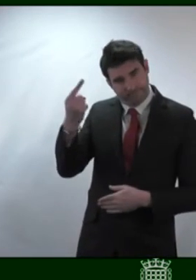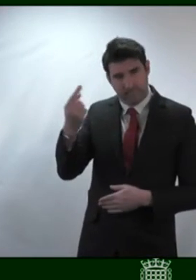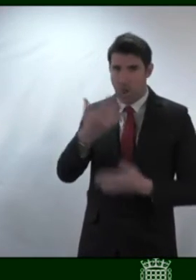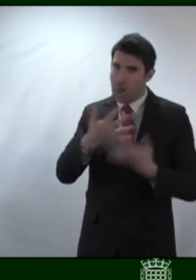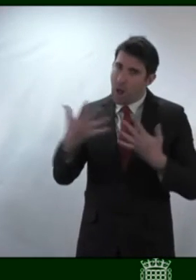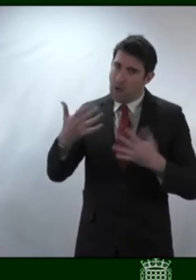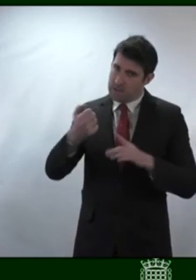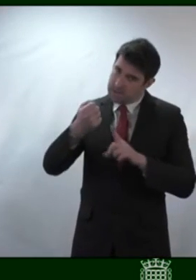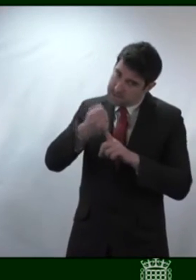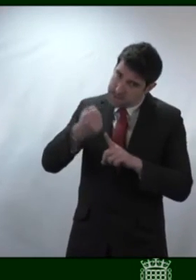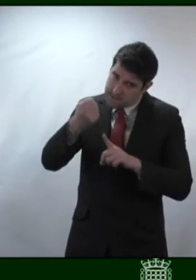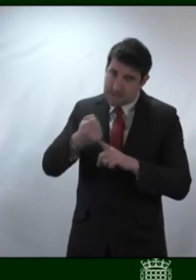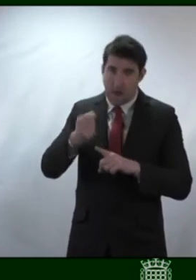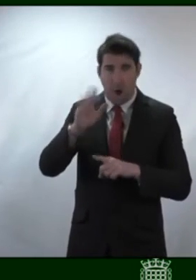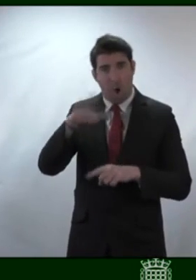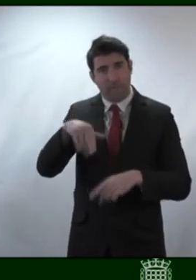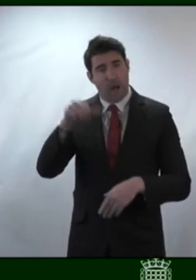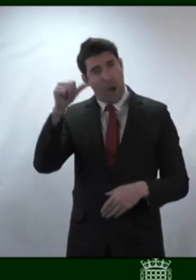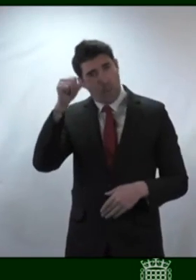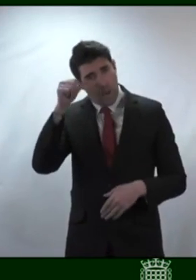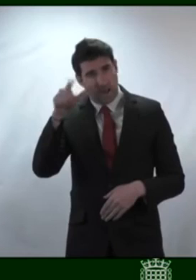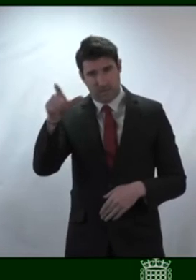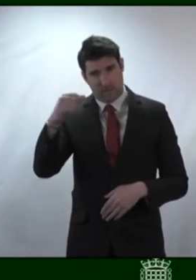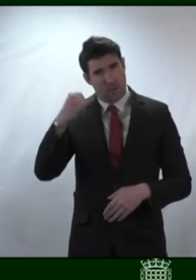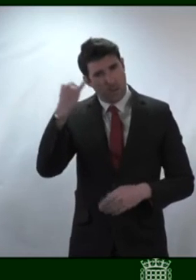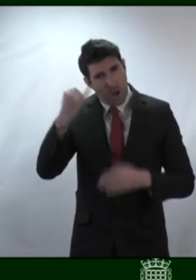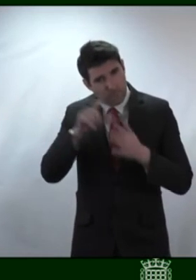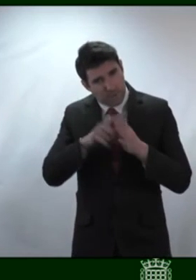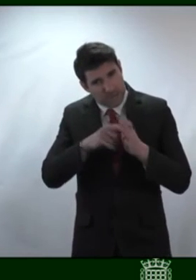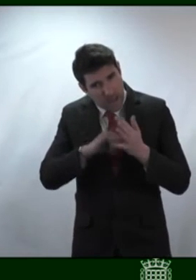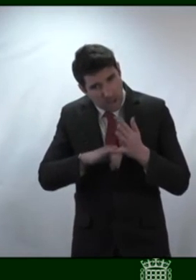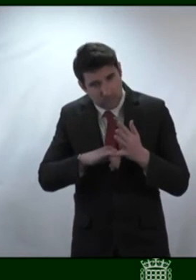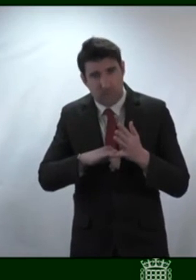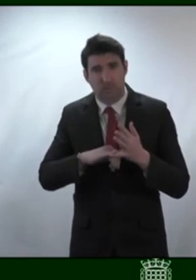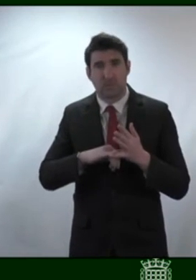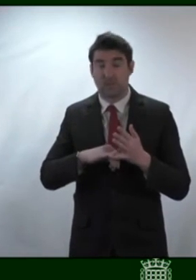for hospitality. It has been a terrible time for hospitality. We all share the anguish of those